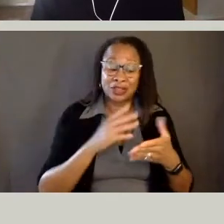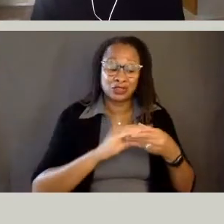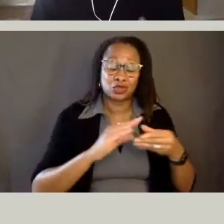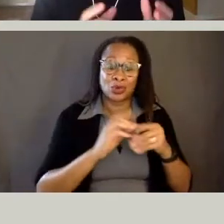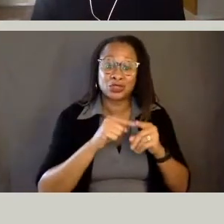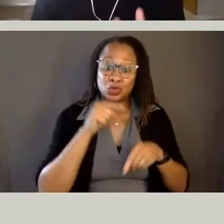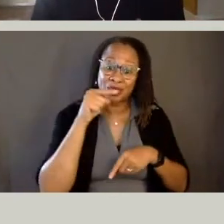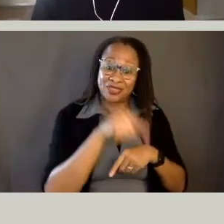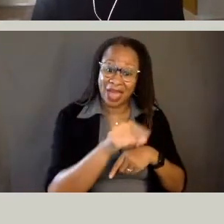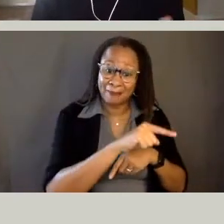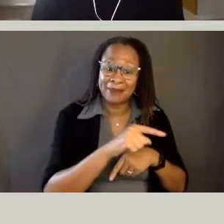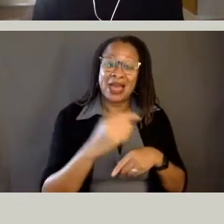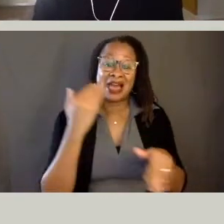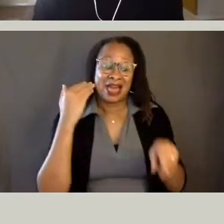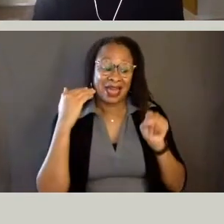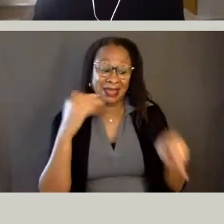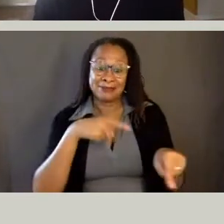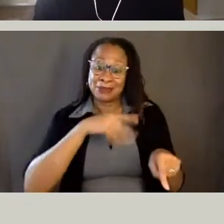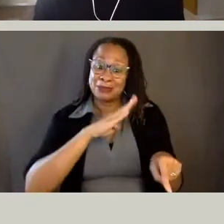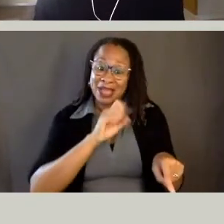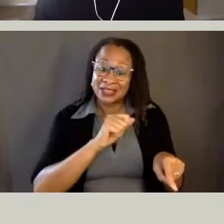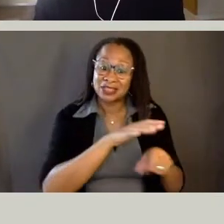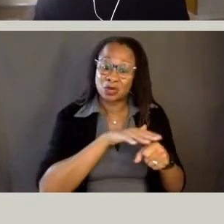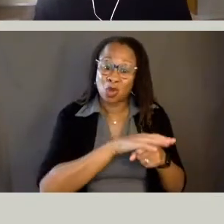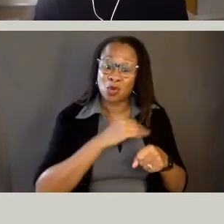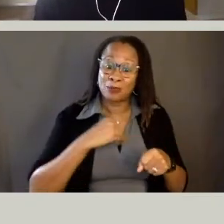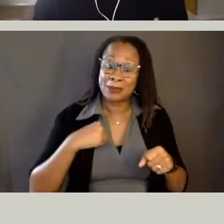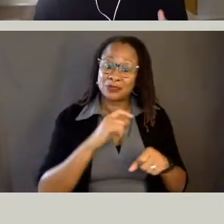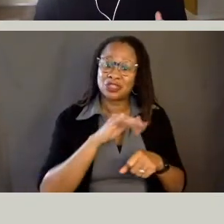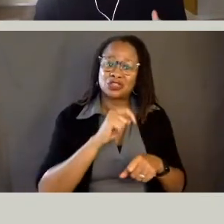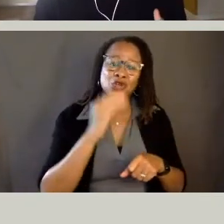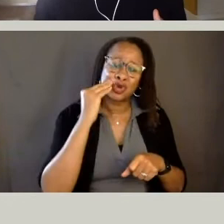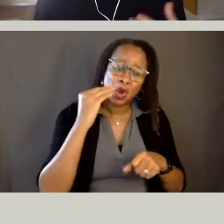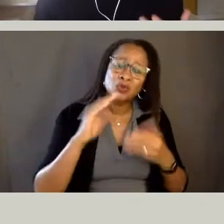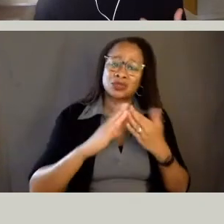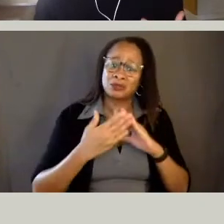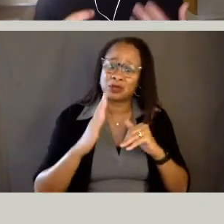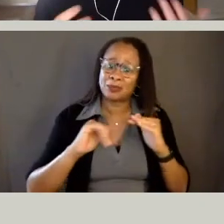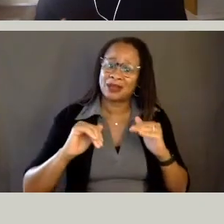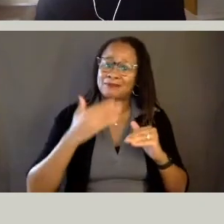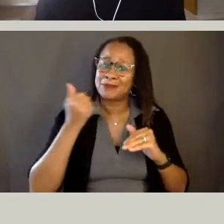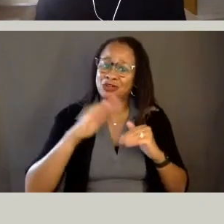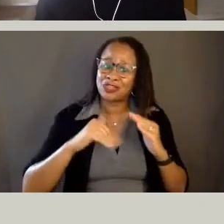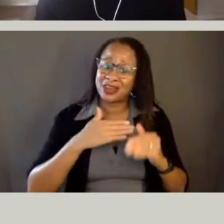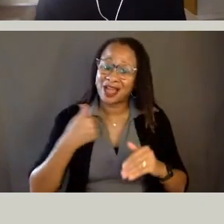And they know the communities better than anyone else, right? And how are we using our stories to empower these communities